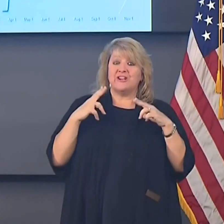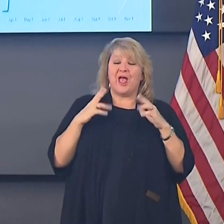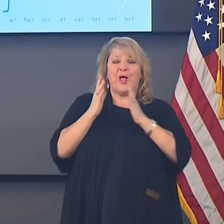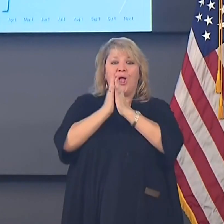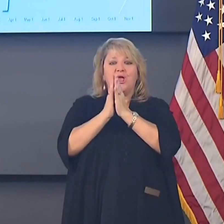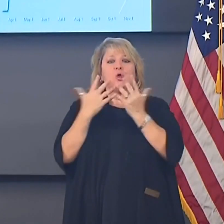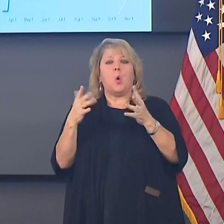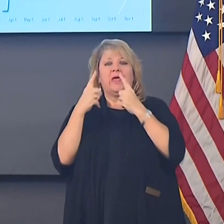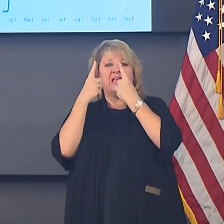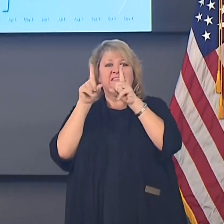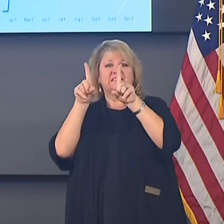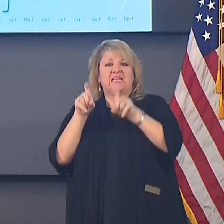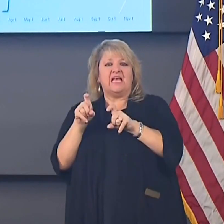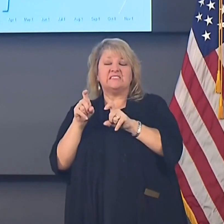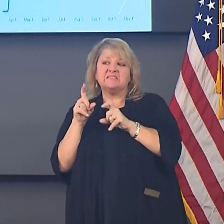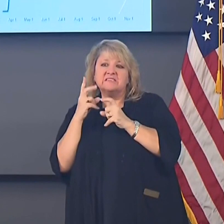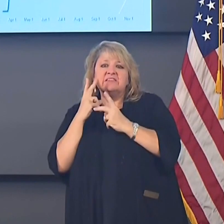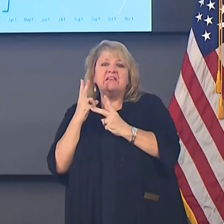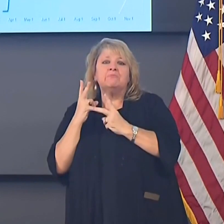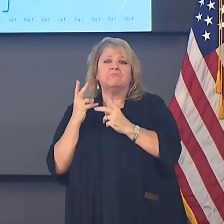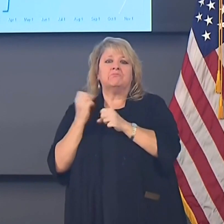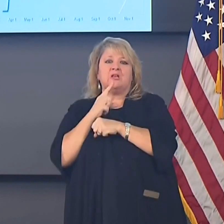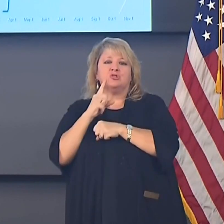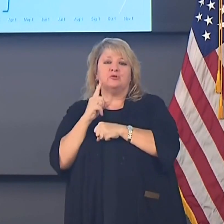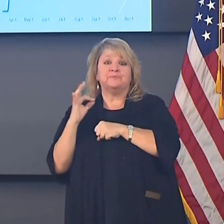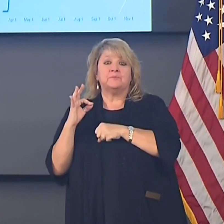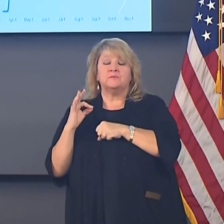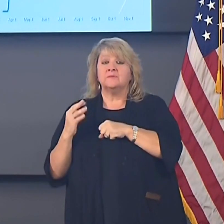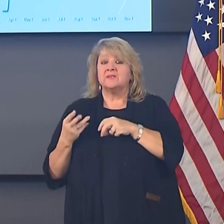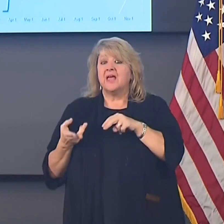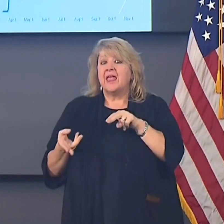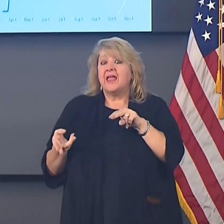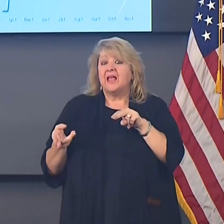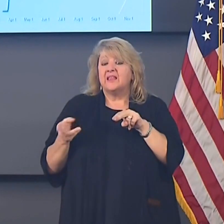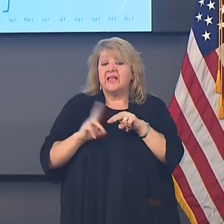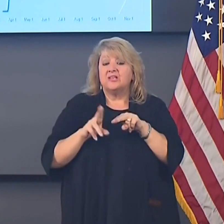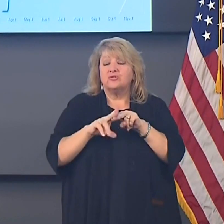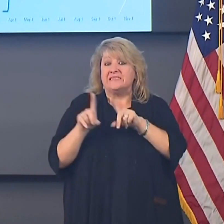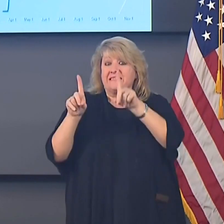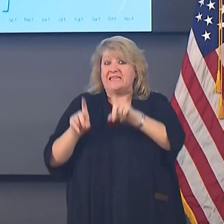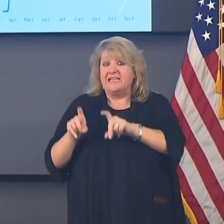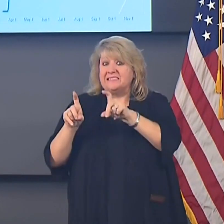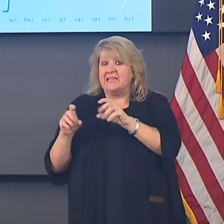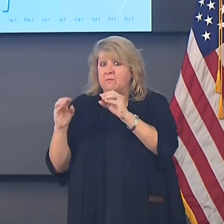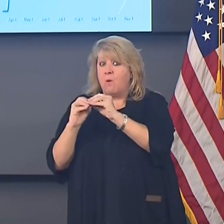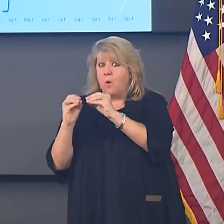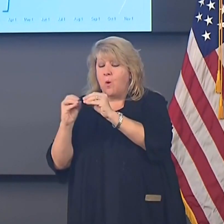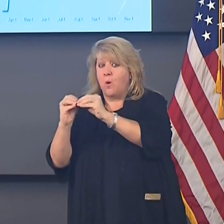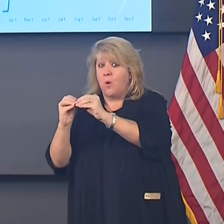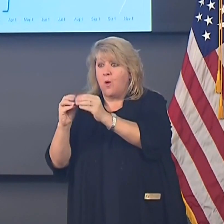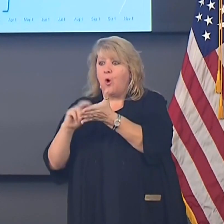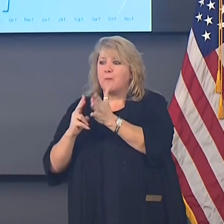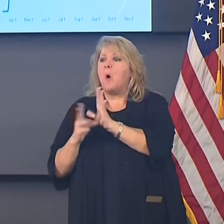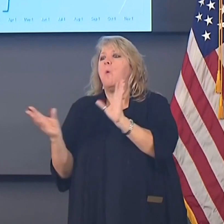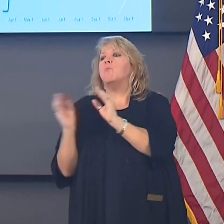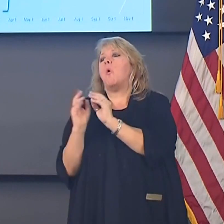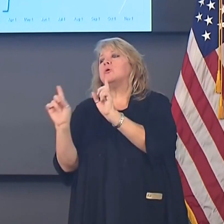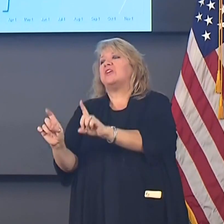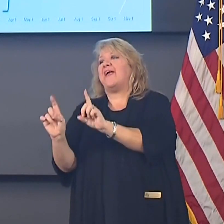TANGIBLE HOW A PARISH KANTER SAYS TANGIBLE HOW A PARISH KANTER SAYS MORE TANGIBLE HOW A PARISH KANTER SAYS MORE PEOPLE TANGIBLE HOW A PARISH KANTER SAYS MORE PEOPLE ARE TANGIBLE HOW A PARISH KANTER SAYS MORE PEOPLE ARE GETTING SAYS MORE PEOPLE ARE GETTING SAYS MORE PEOPLE ARE GETTING TESTED SAYS MORE PEOPLE ARE GETTING TESTED STATEWIDE SAYS MORE PEOPLE ARE GETTING TESTED STATEWIDE WHICH SAYS MORE PEOPLE ARE GETTING TESTED STATEWIDE WHICH IS TESTED STATEWIDE WHICH IS TESTED STATEWIDE WHICH IS HELPING TESTED STATEWIDE WHICH IS HELPING TO TESTED STATEWIDE WHICH IS HELPING TO IDENTIFY TESTED STATEWIDE WHICH IS HELPING TO IDENTIFY EXISTING HELPING TO IDENTIFY EXISTING HELPING TO IDENTIFY EXISTING CASES HELPING TO IDENTIFY EXISTING CASES >>. CASES >>. CASES >>. TO CASES >>. TO BE CASES >>. TO BE VERY CASES >>. TO BE VERY CLEAR,